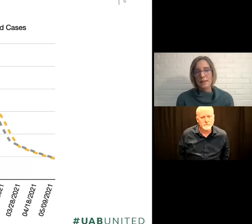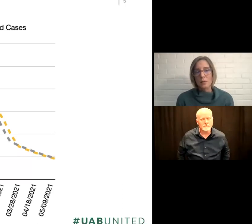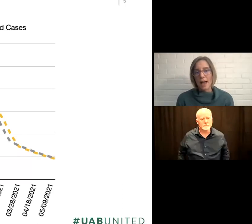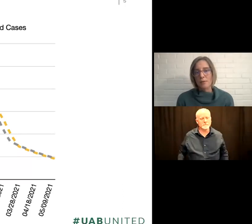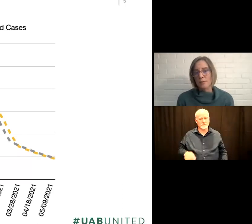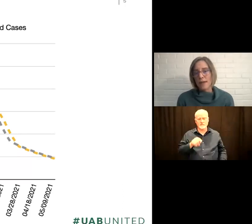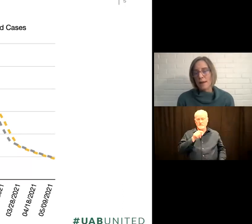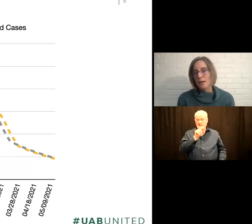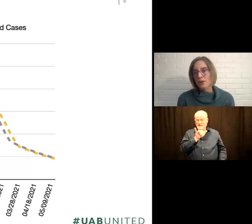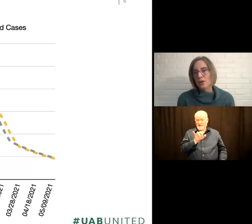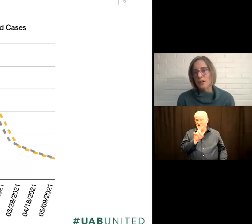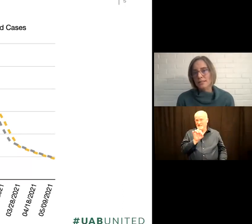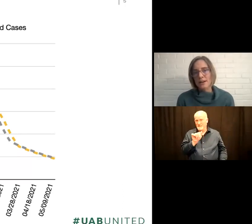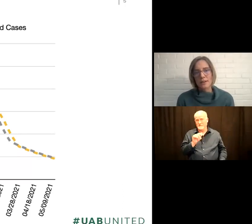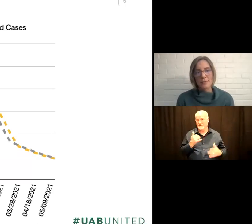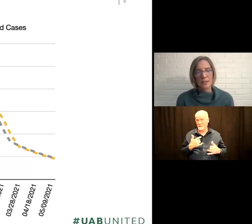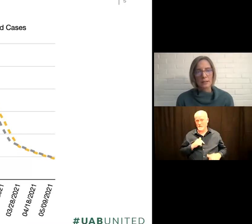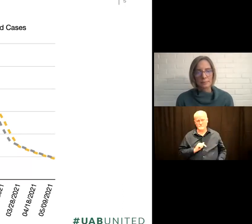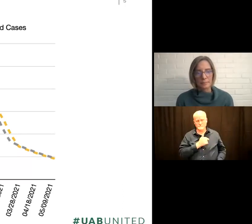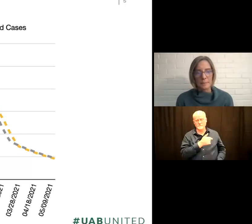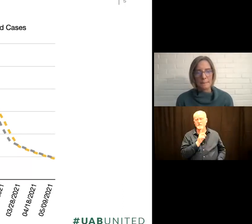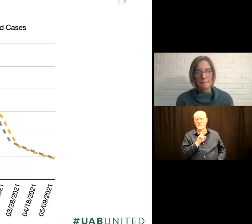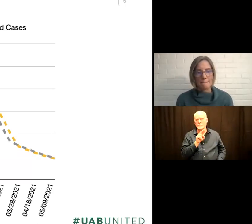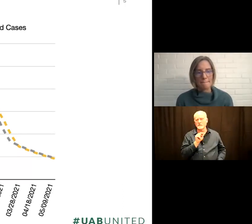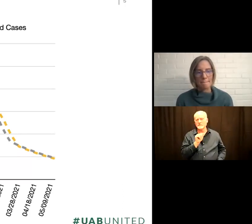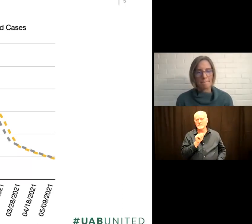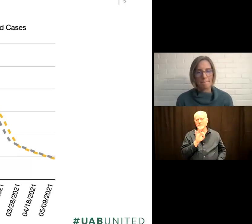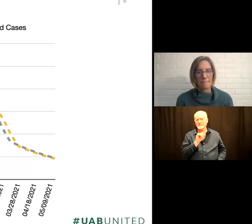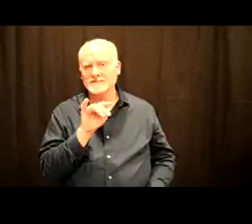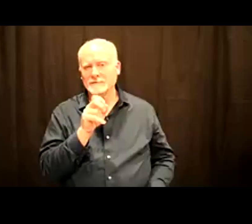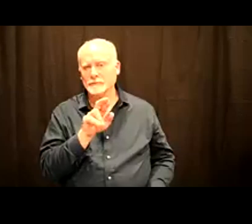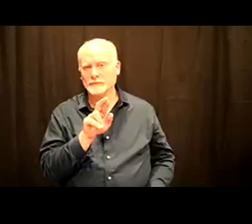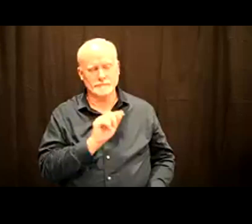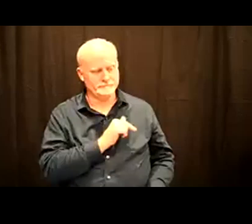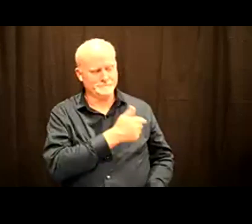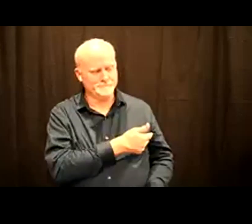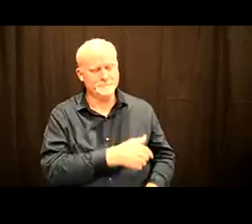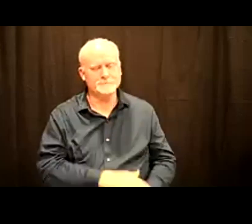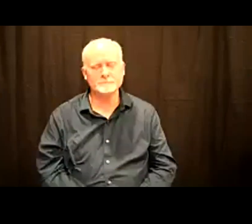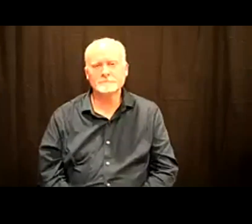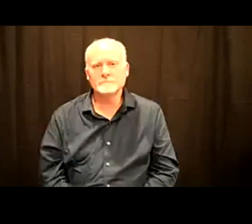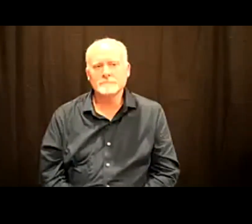we have and with that i'm going to turn it over to dr knapsager well thanks suzanne um you know